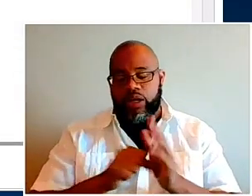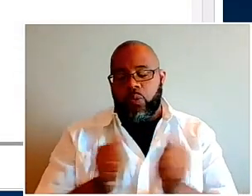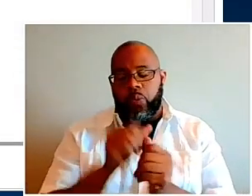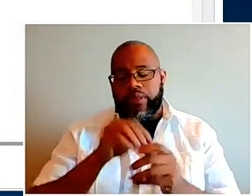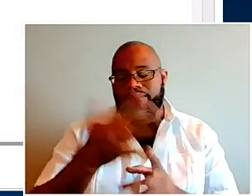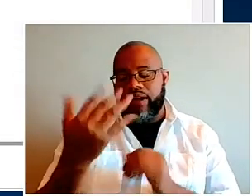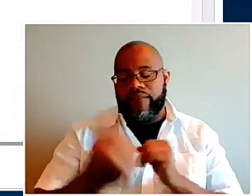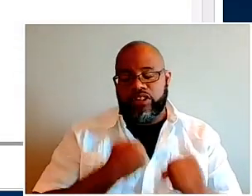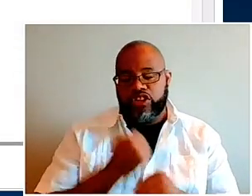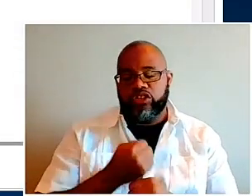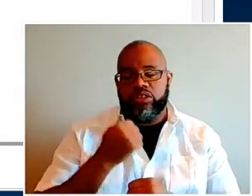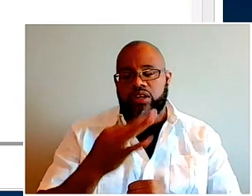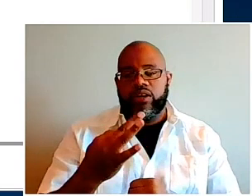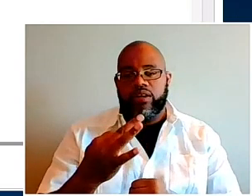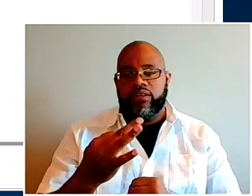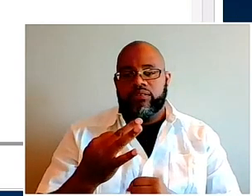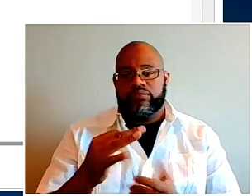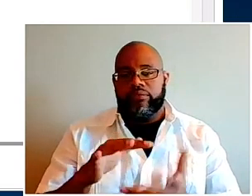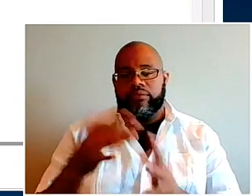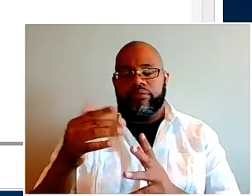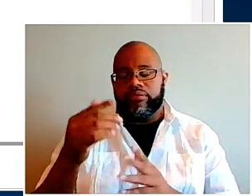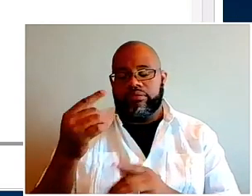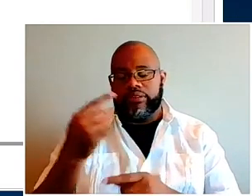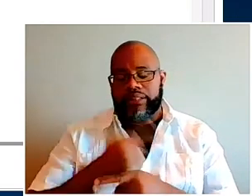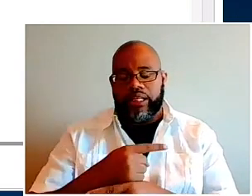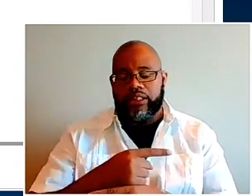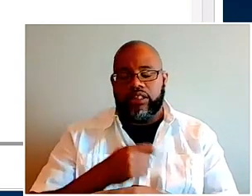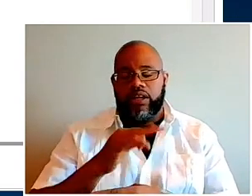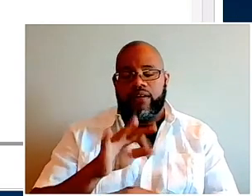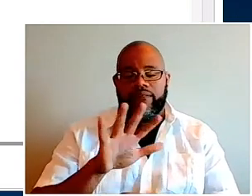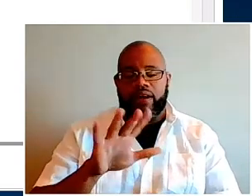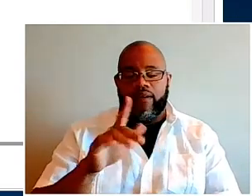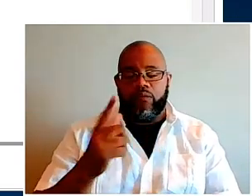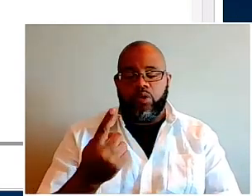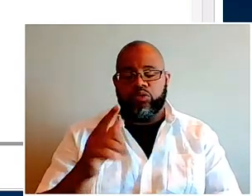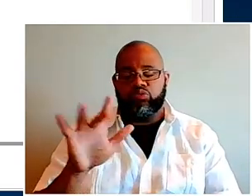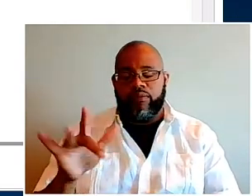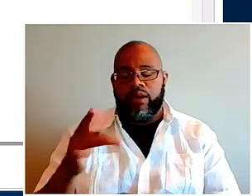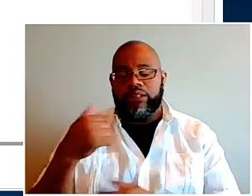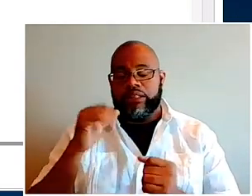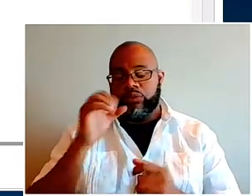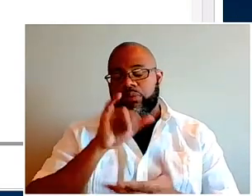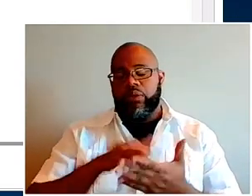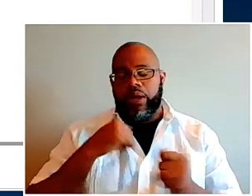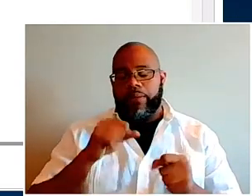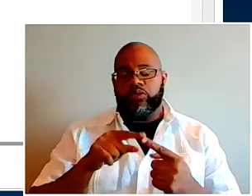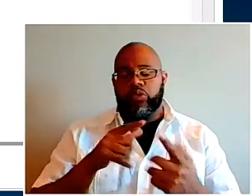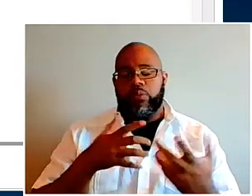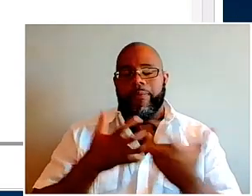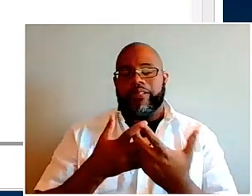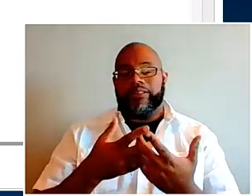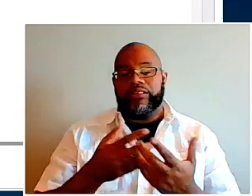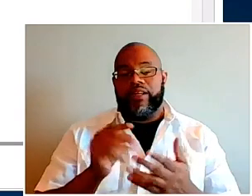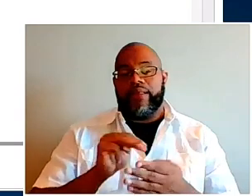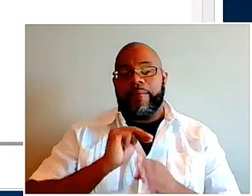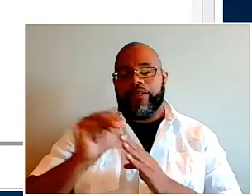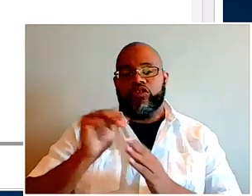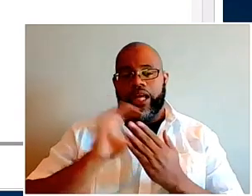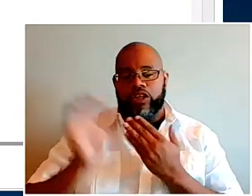of an effective date of July 1st, 2025. Assuming we are able to meet the master calendar requirements, we believe this gives states sufficient time to make any